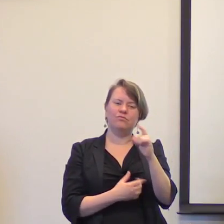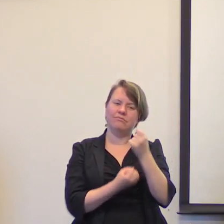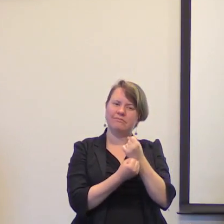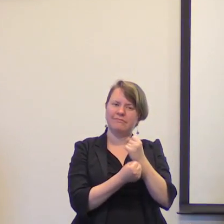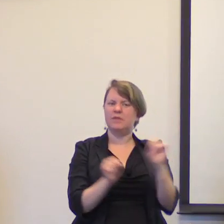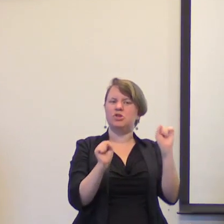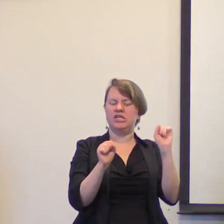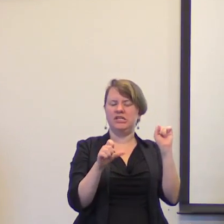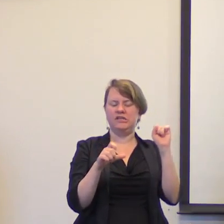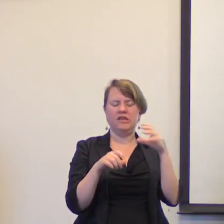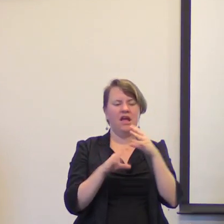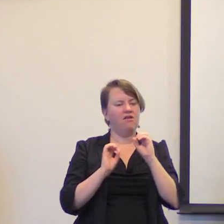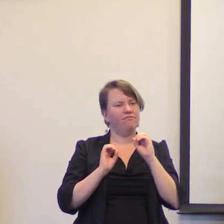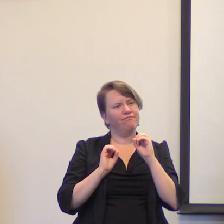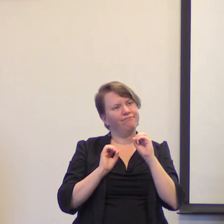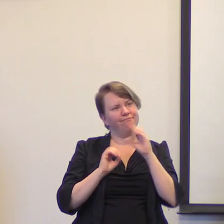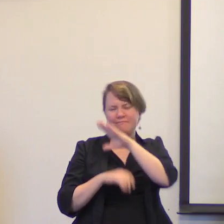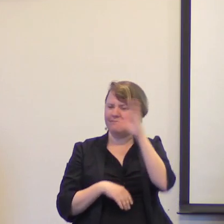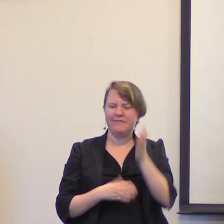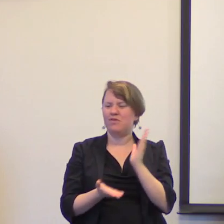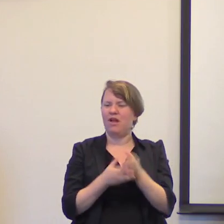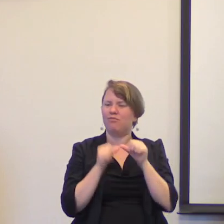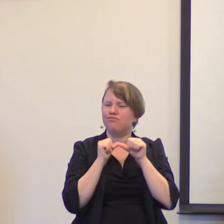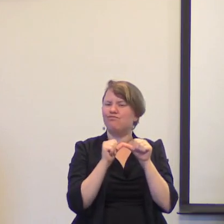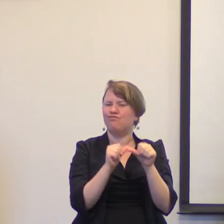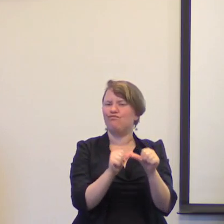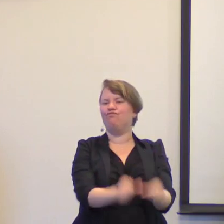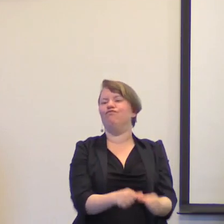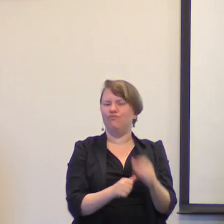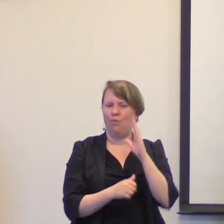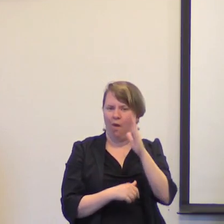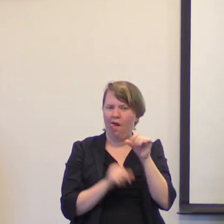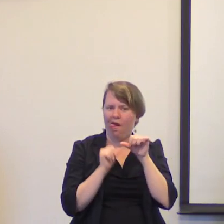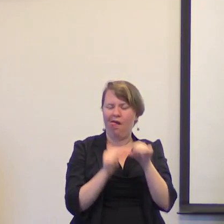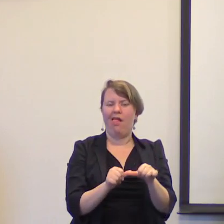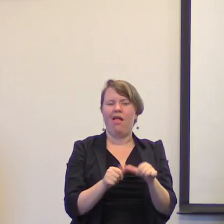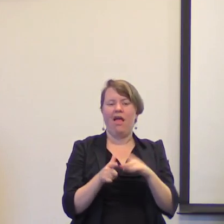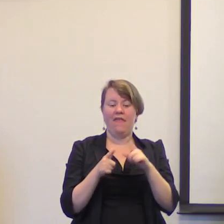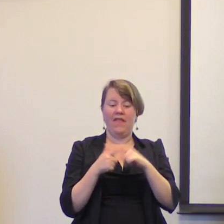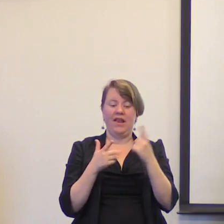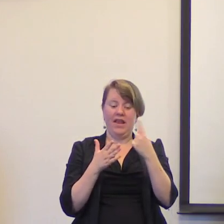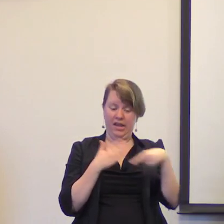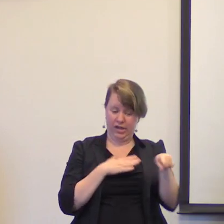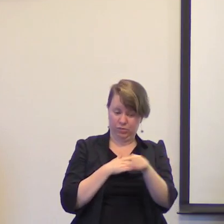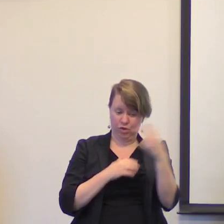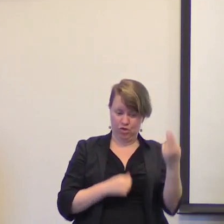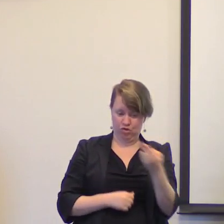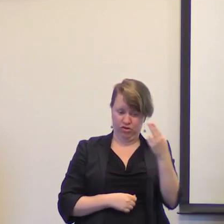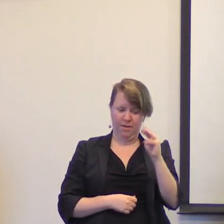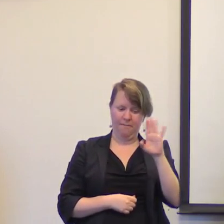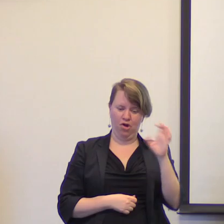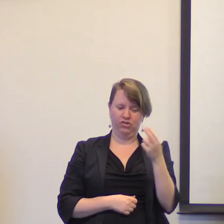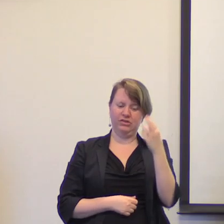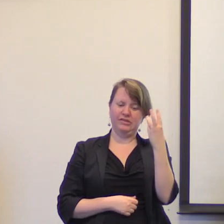Civil Liberties Battle Ever Stays Won, will be followed next Thursday, March 16 at noon,